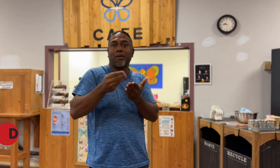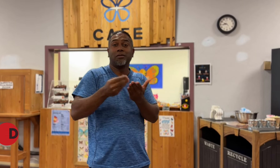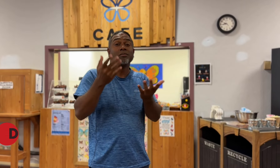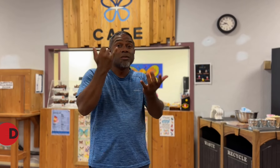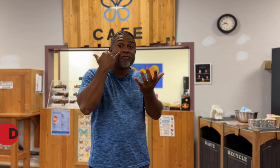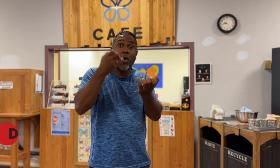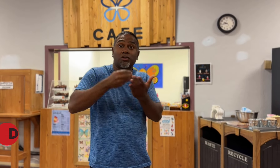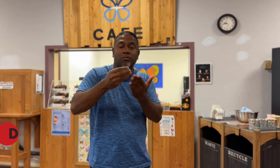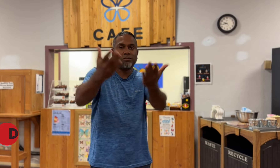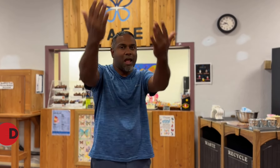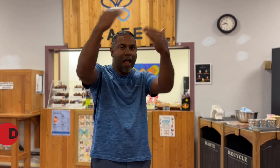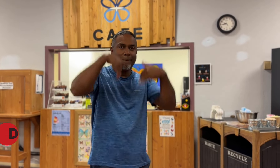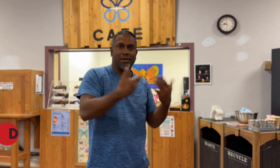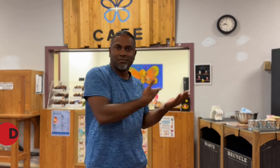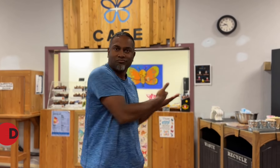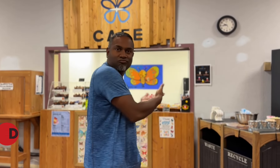if you'd like to come in.